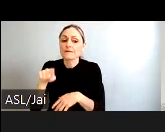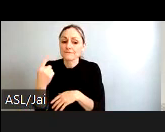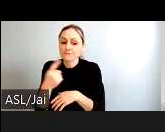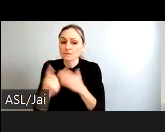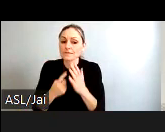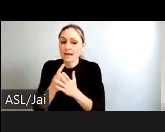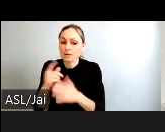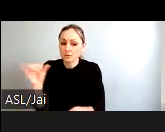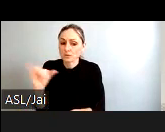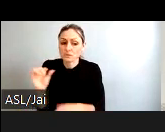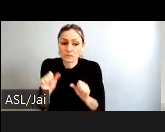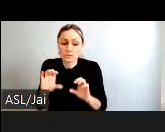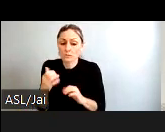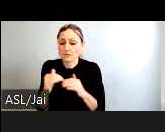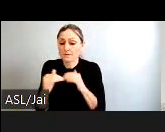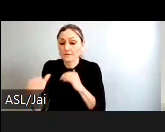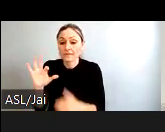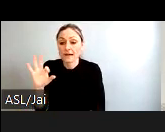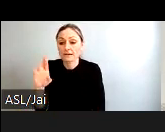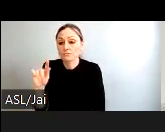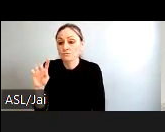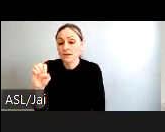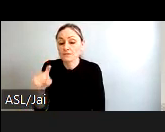You could do the flat rate of $100 because it covers up to four hours.